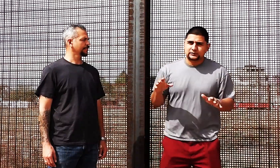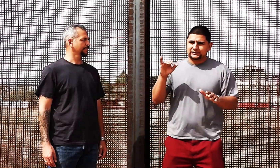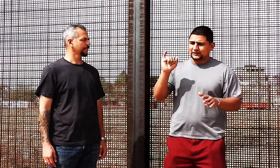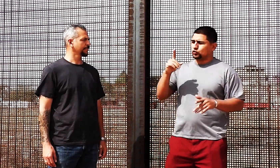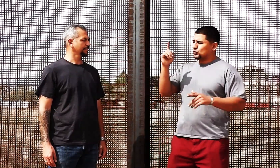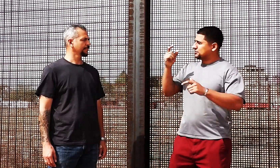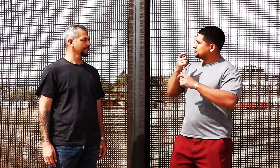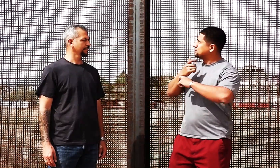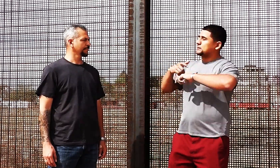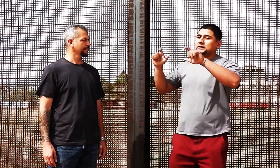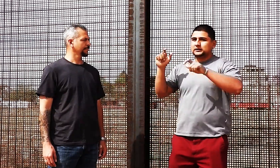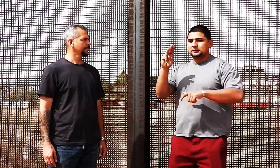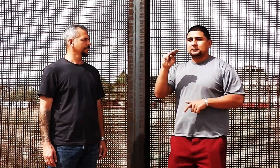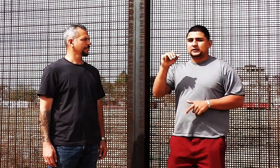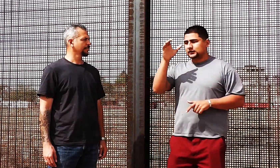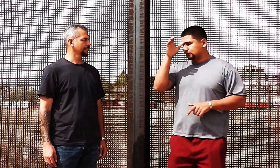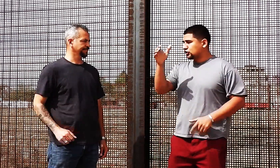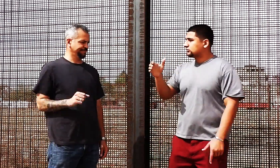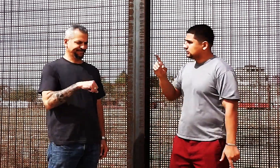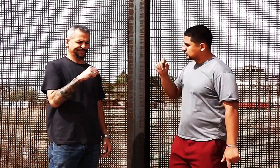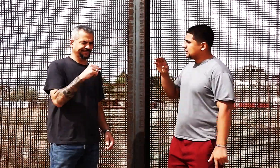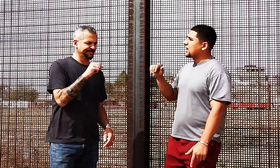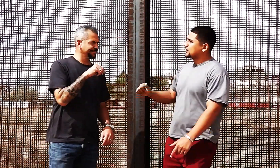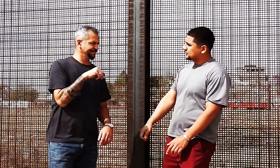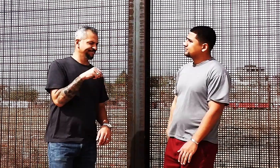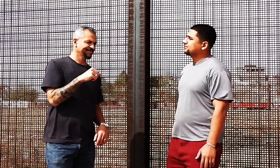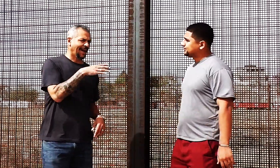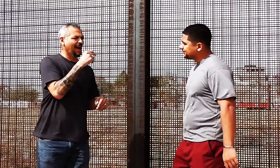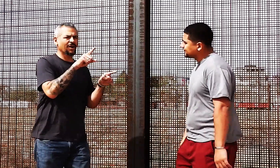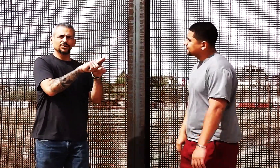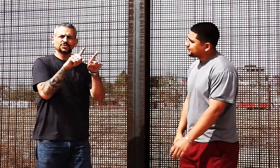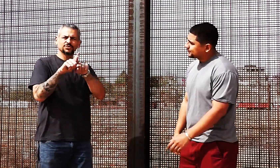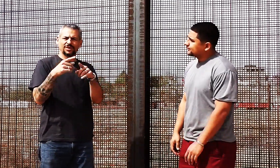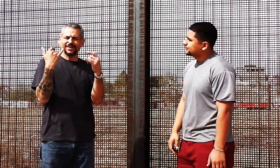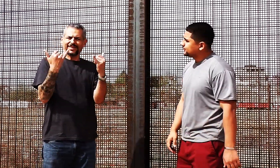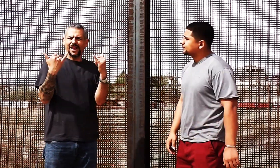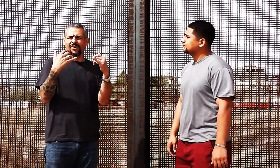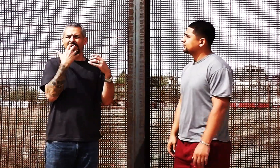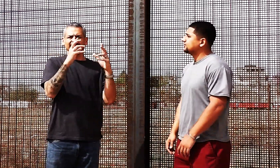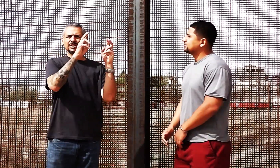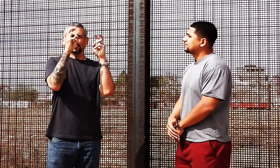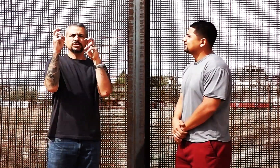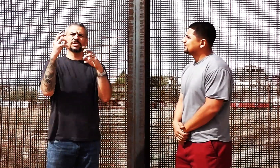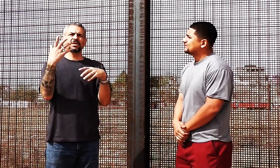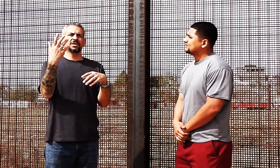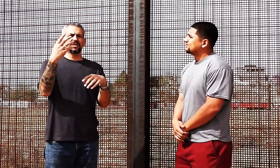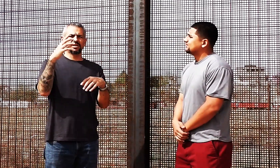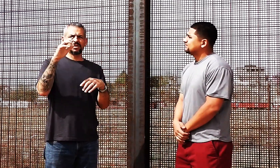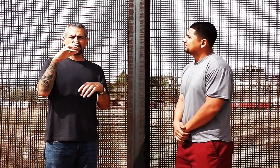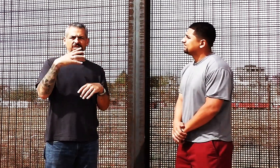That is the biggest misconception about DACA. Yes. I agree. Also, there is a hot issue going right now.